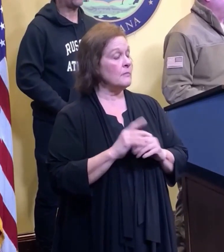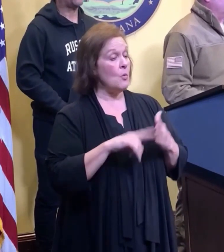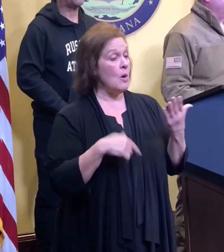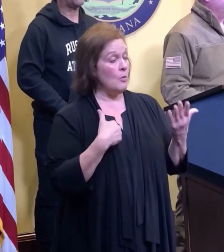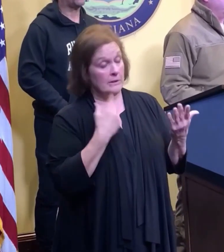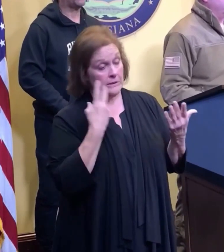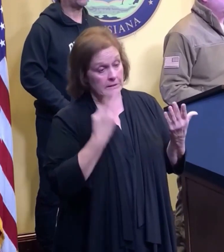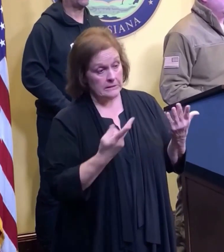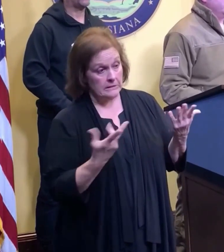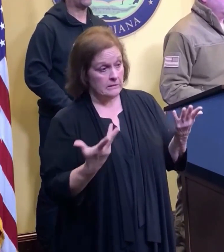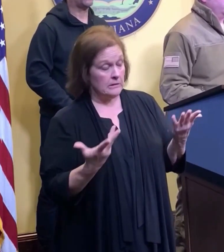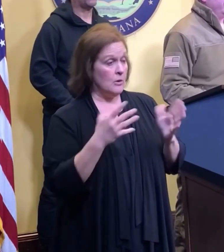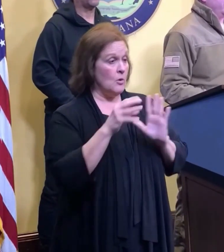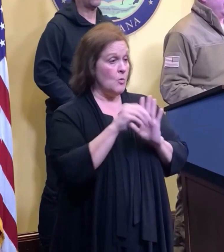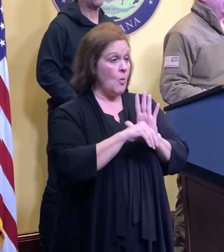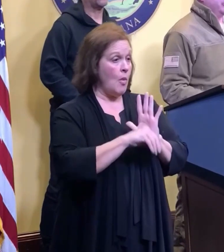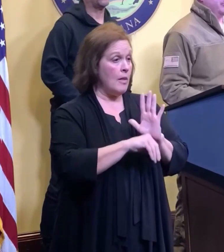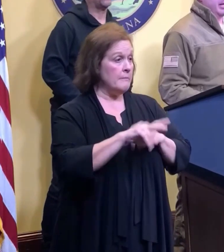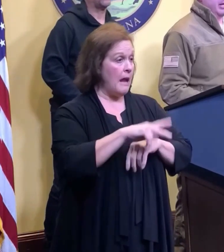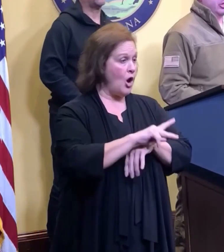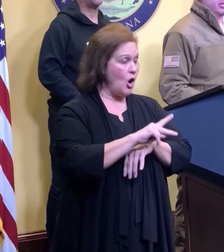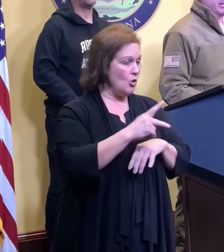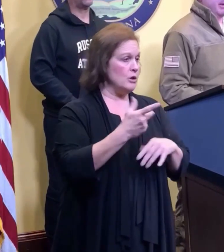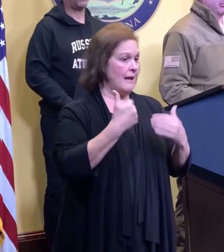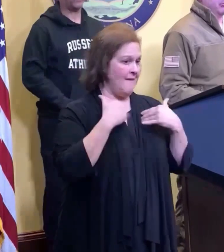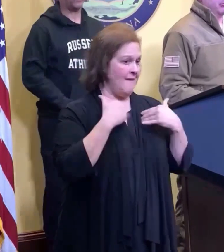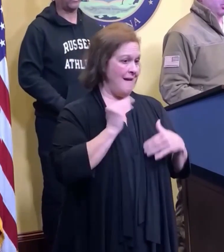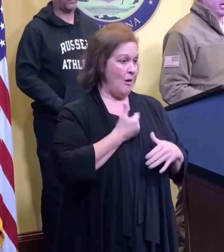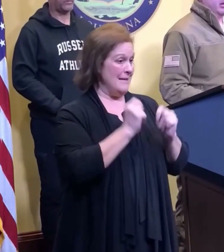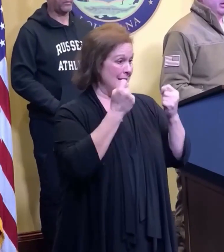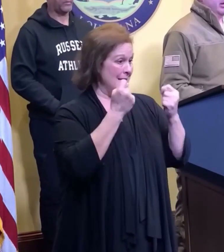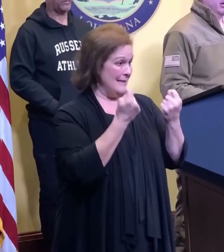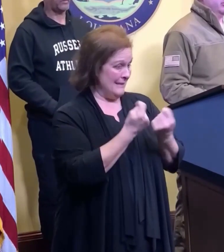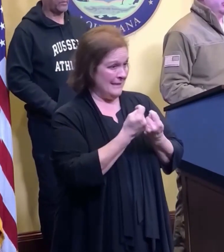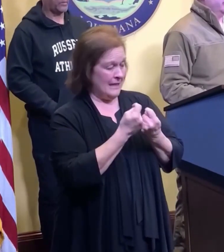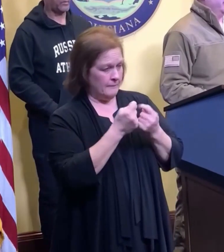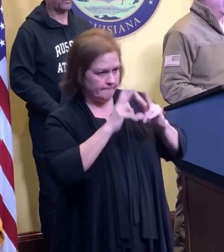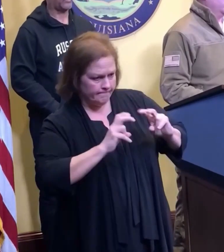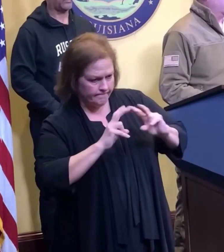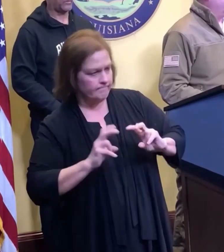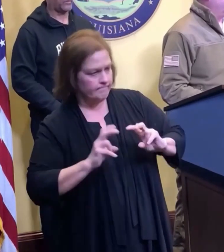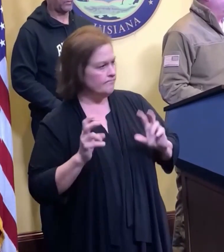in orleans parish we've got our hazard mitigation team out this morning uh doing some follow-up